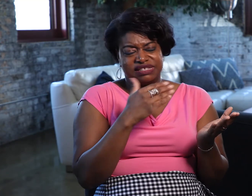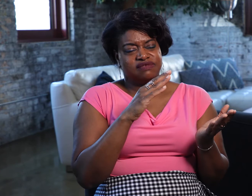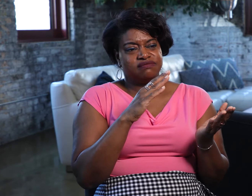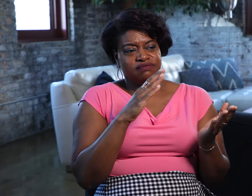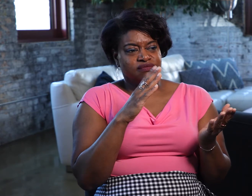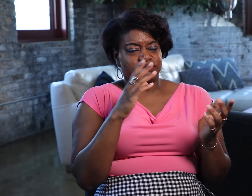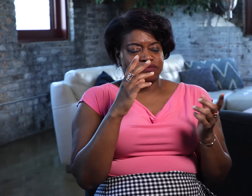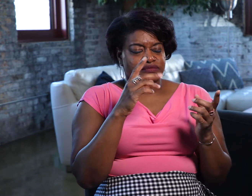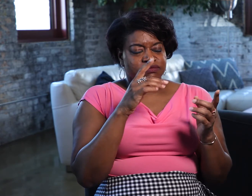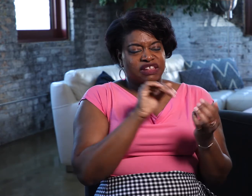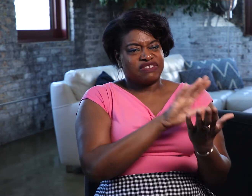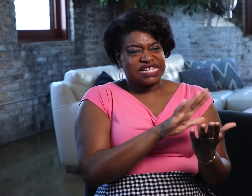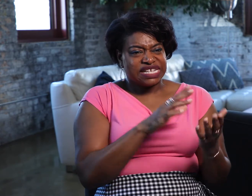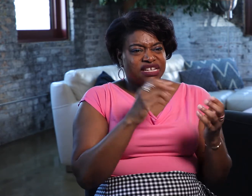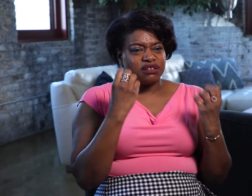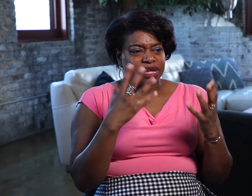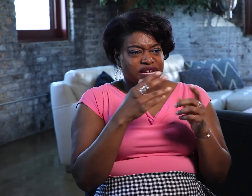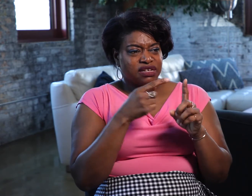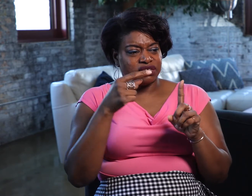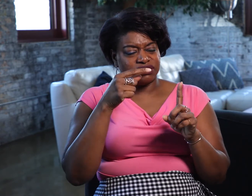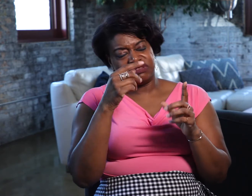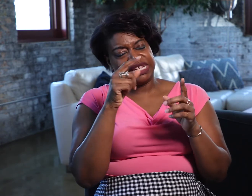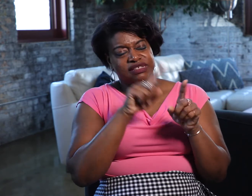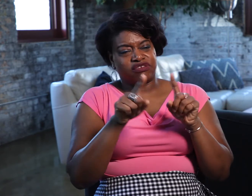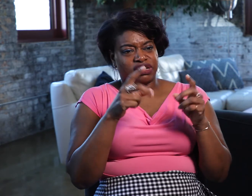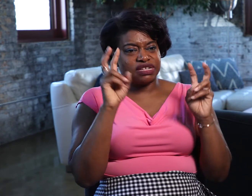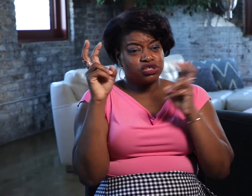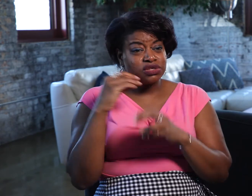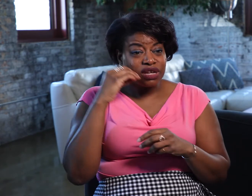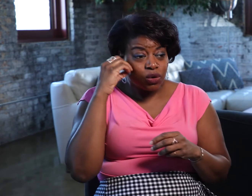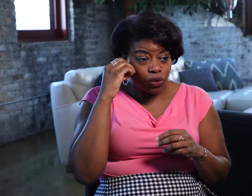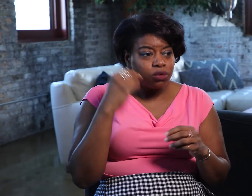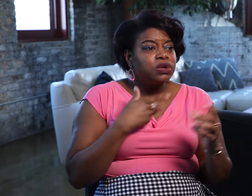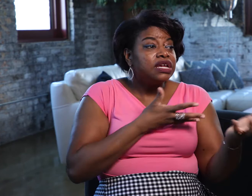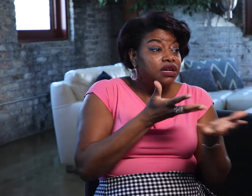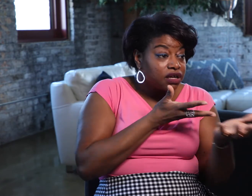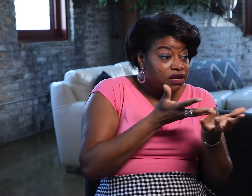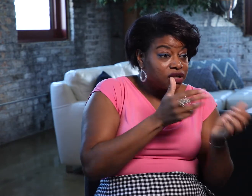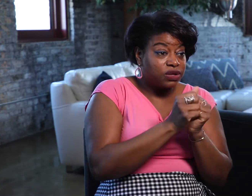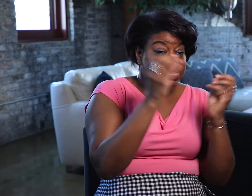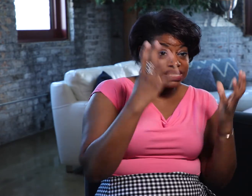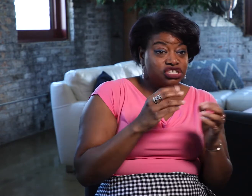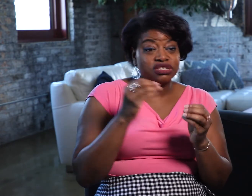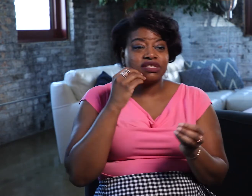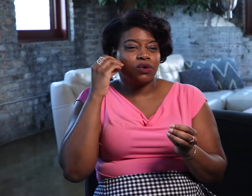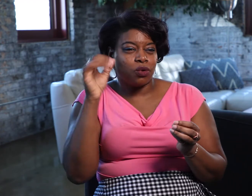between the counselors, social workers, teachers, and parents in discussing and dealing with any issues being faced